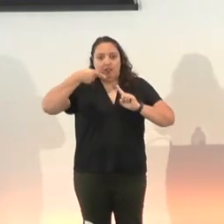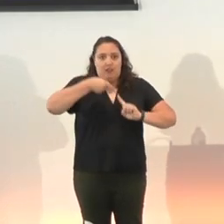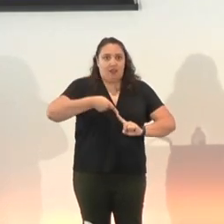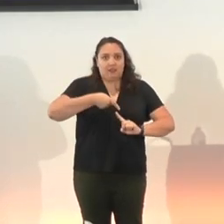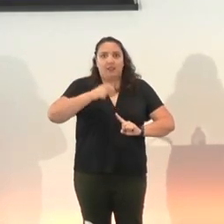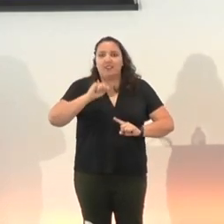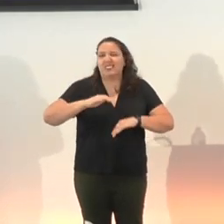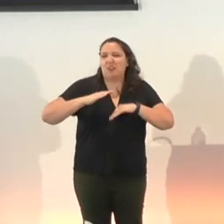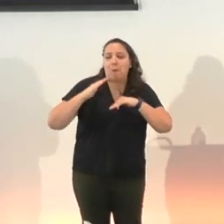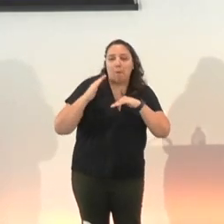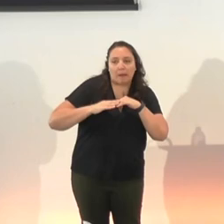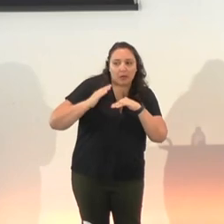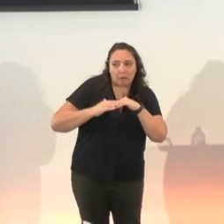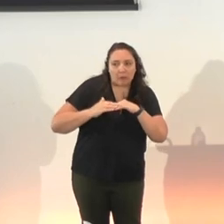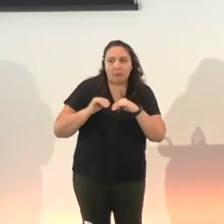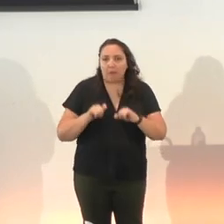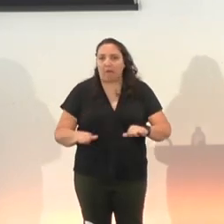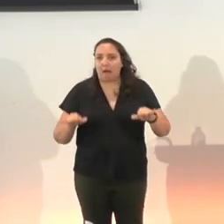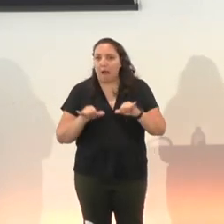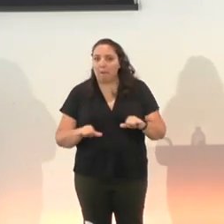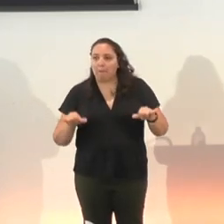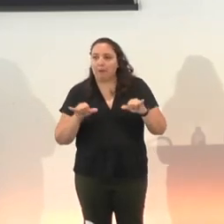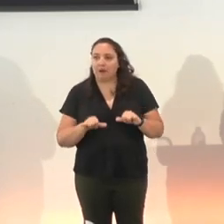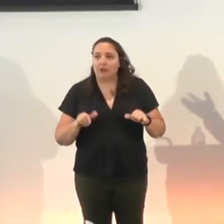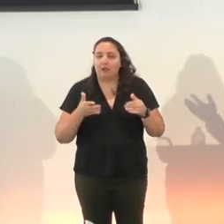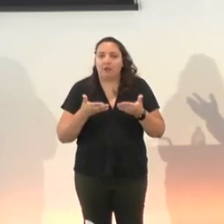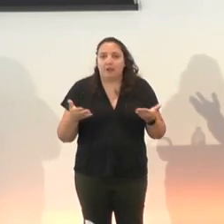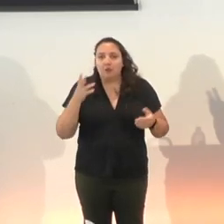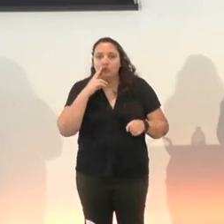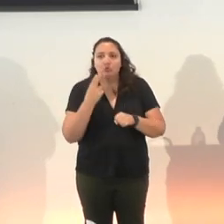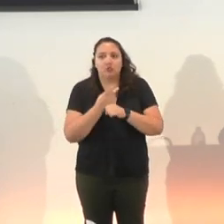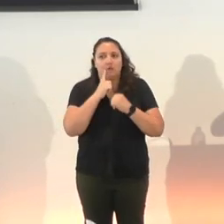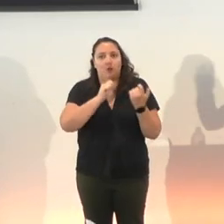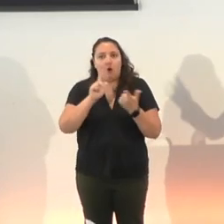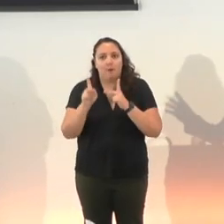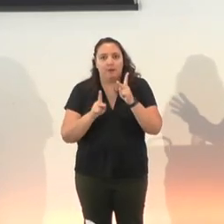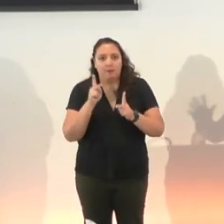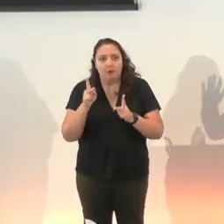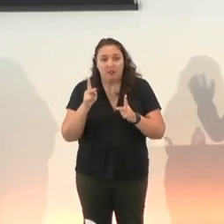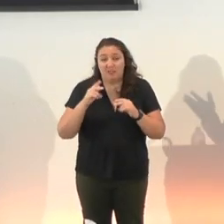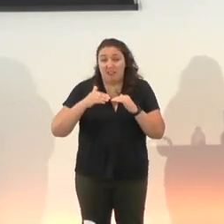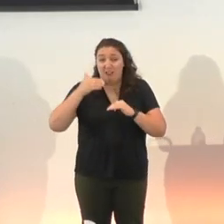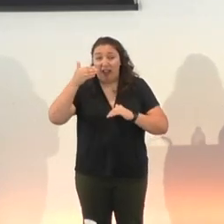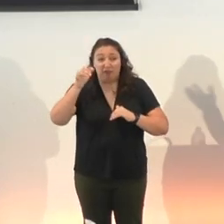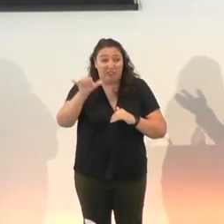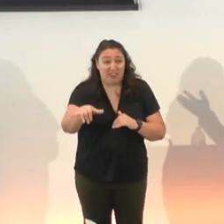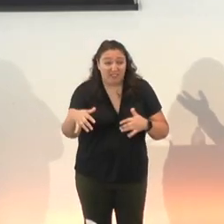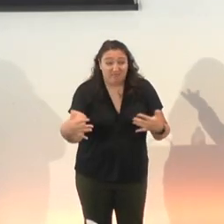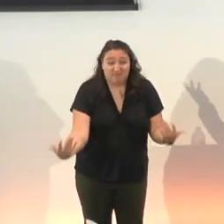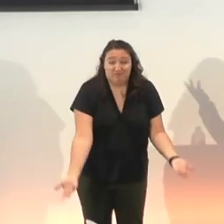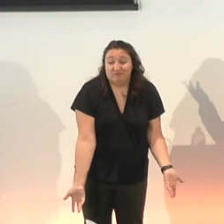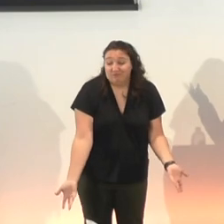minimum least common thing that would be useful to everyone. How it is used beyond that, we are happy